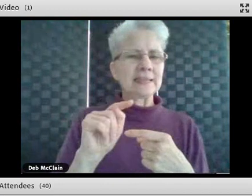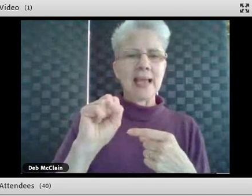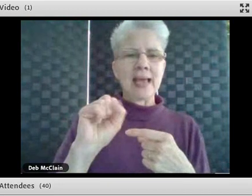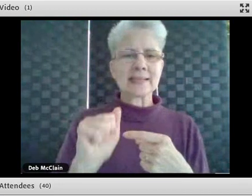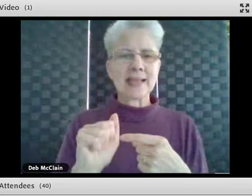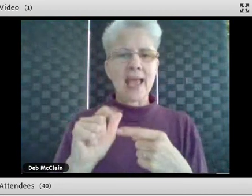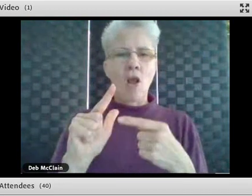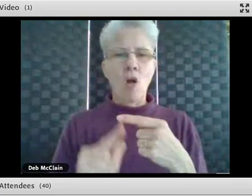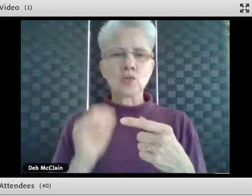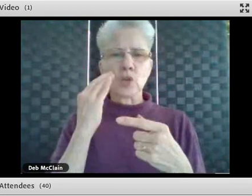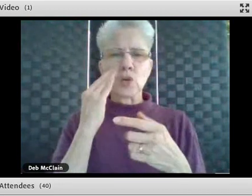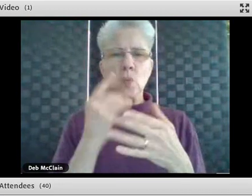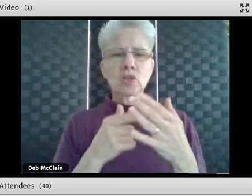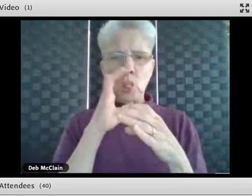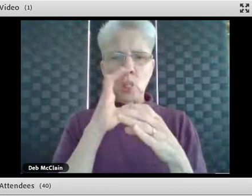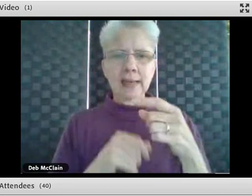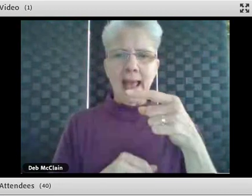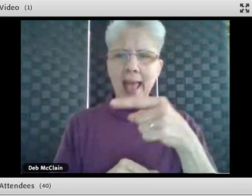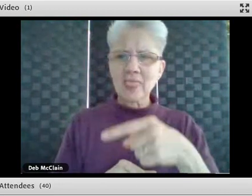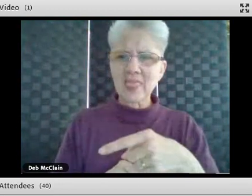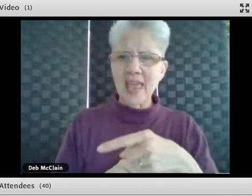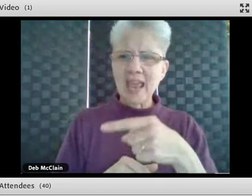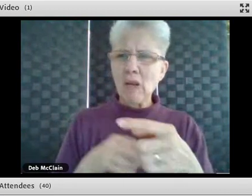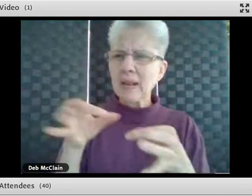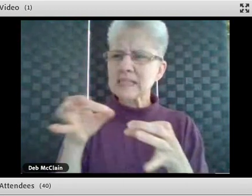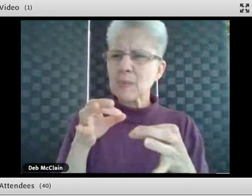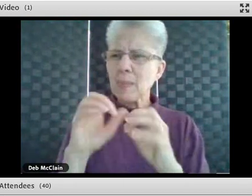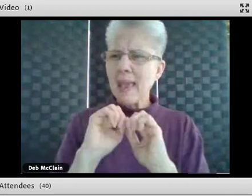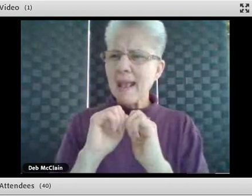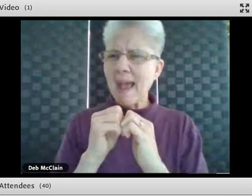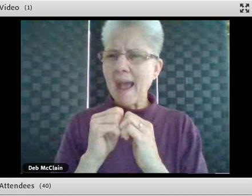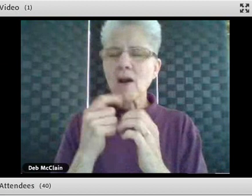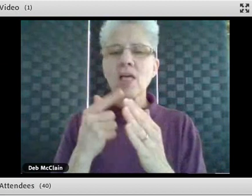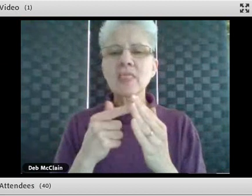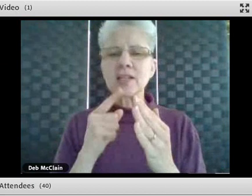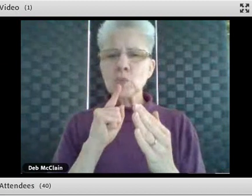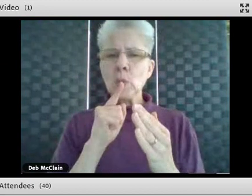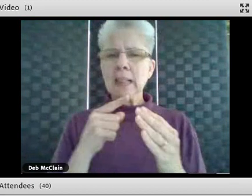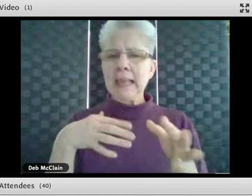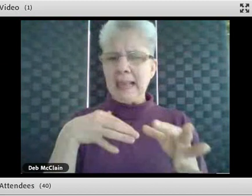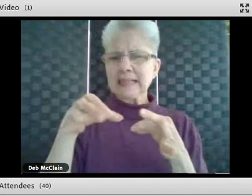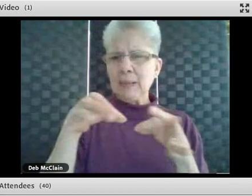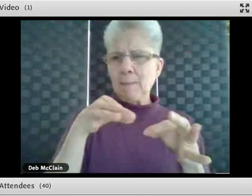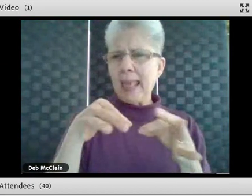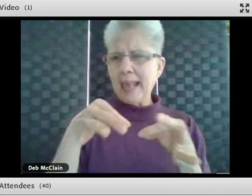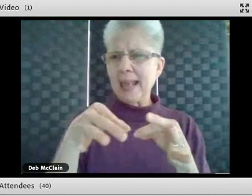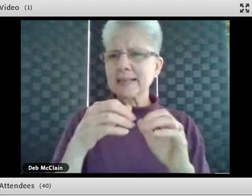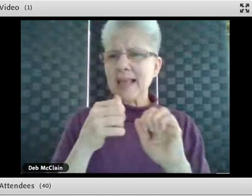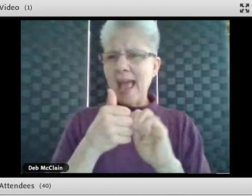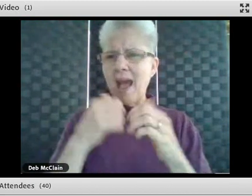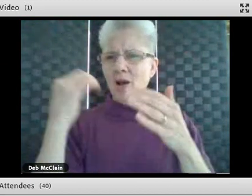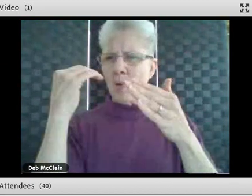so you kind of know what you're looking at here, which this is really what captures the hierarchy within Library of Congress Subject Headings